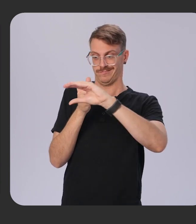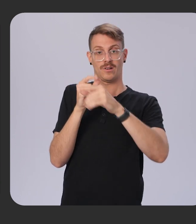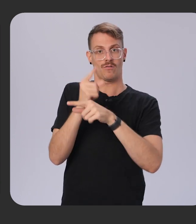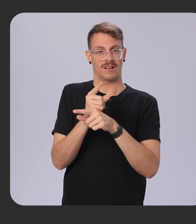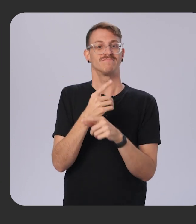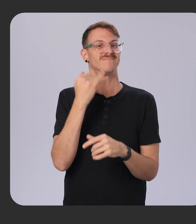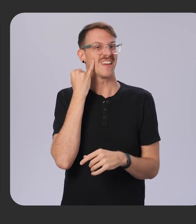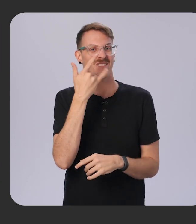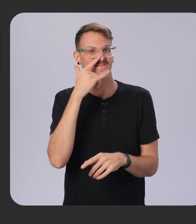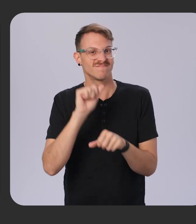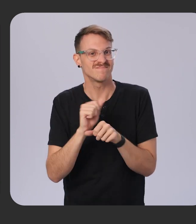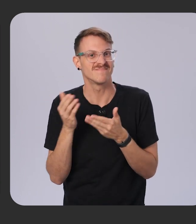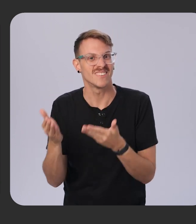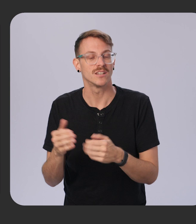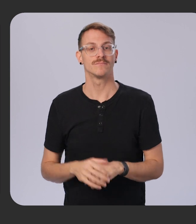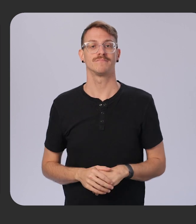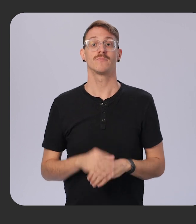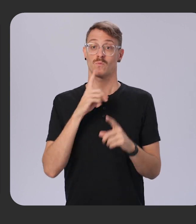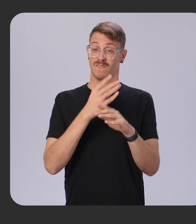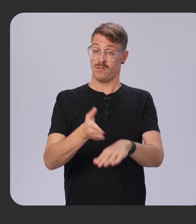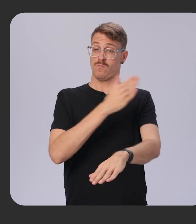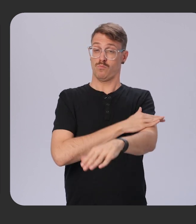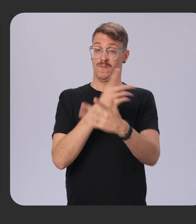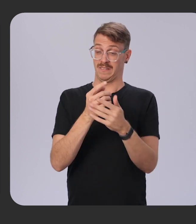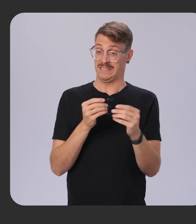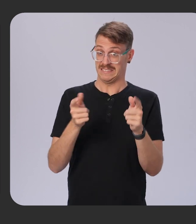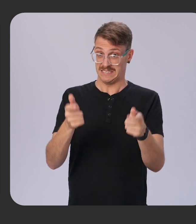learning to improve the speed and coverage of depth.